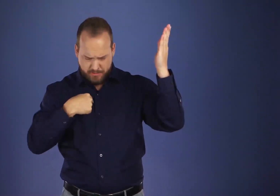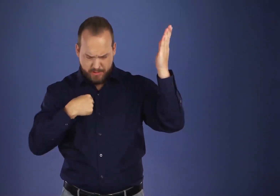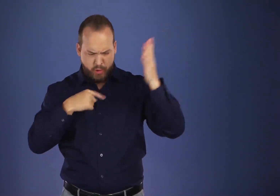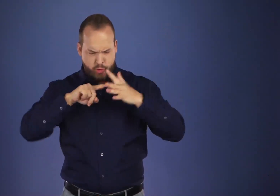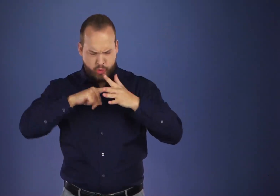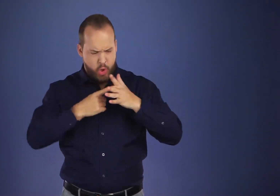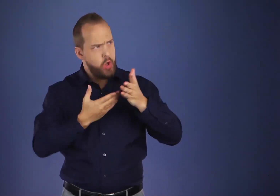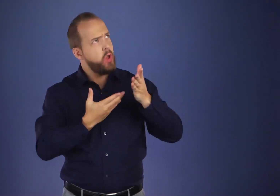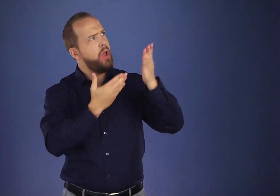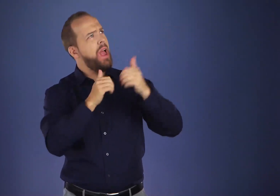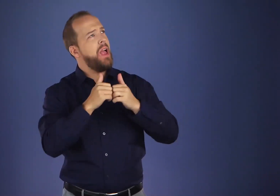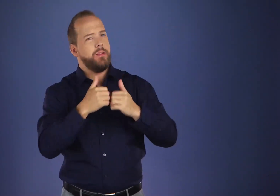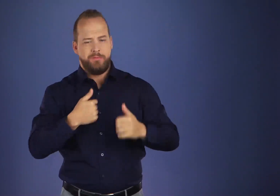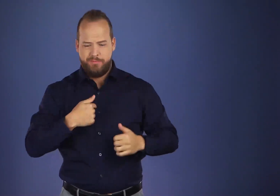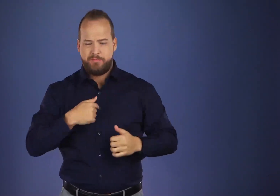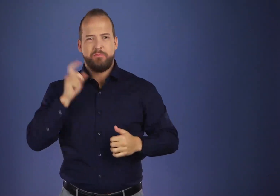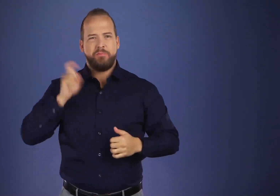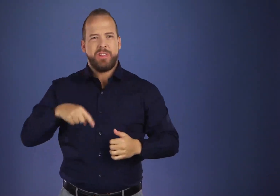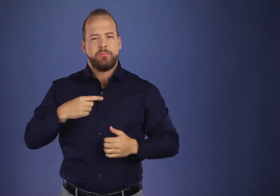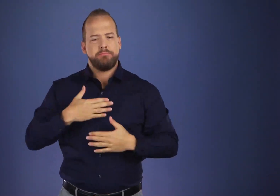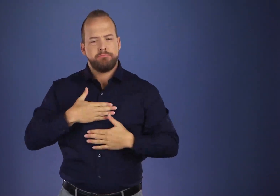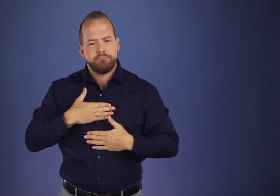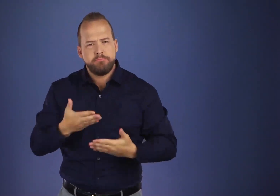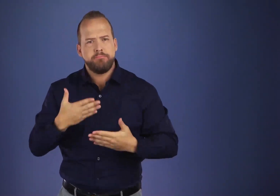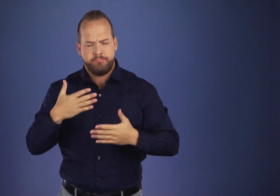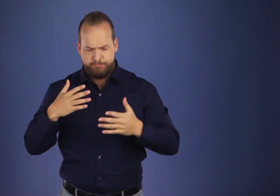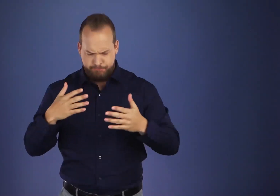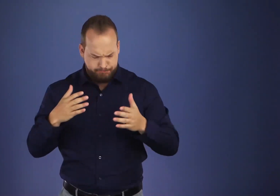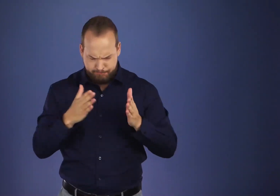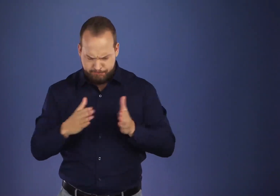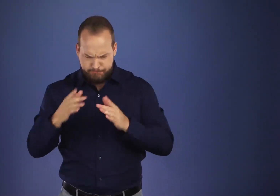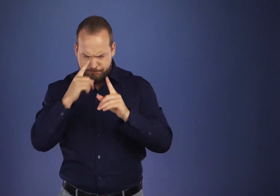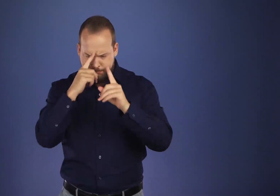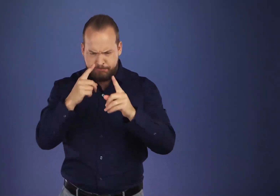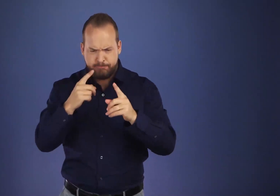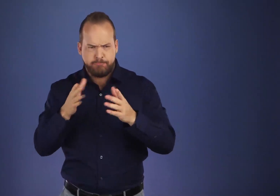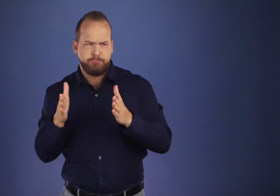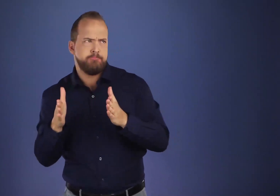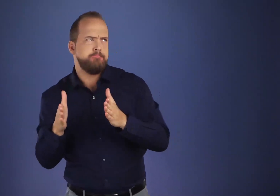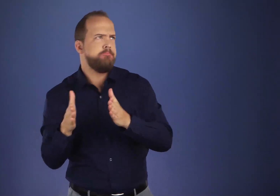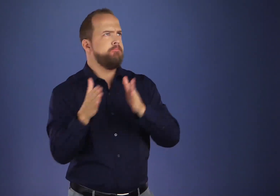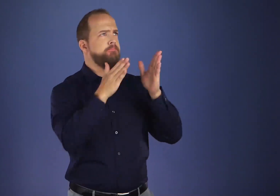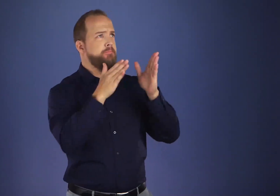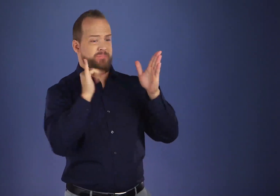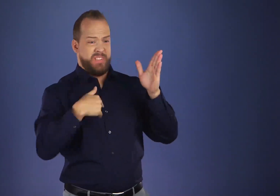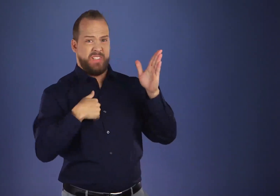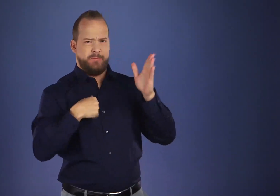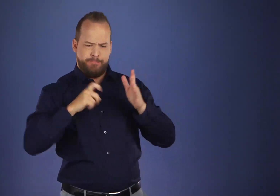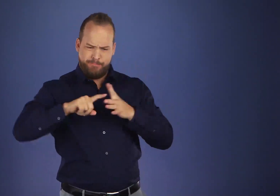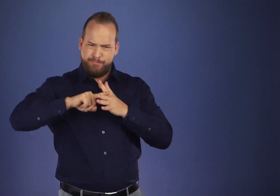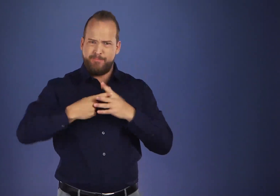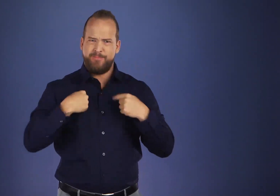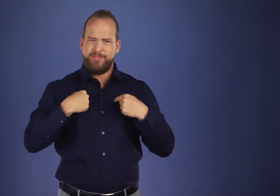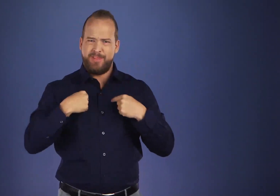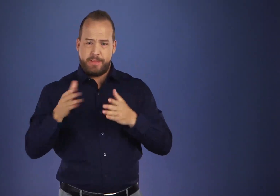All by himself, and in the light of his own circumstances, he needs to develop the quality of willingness.